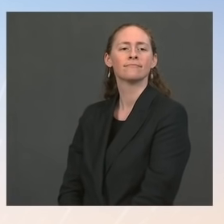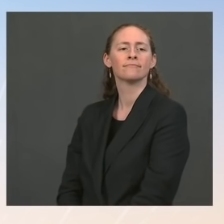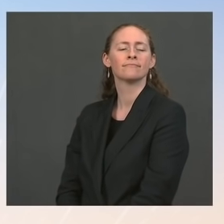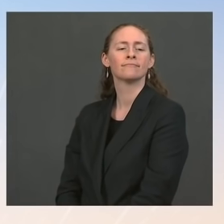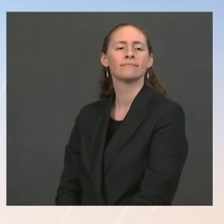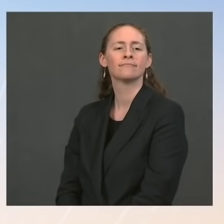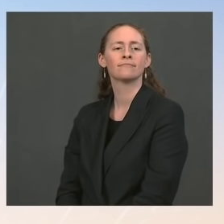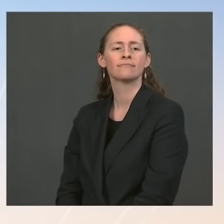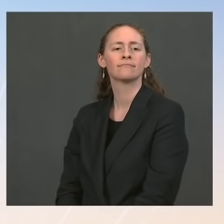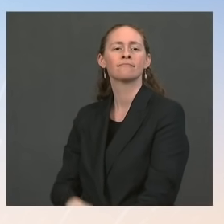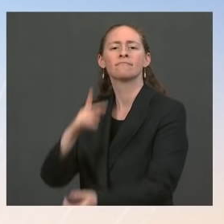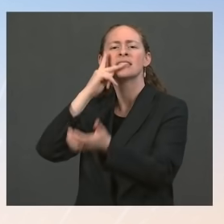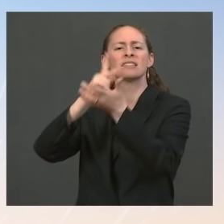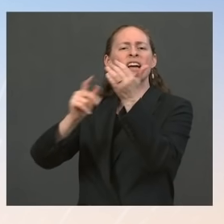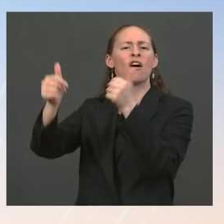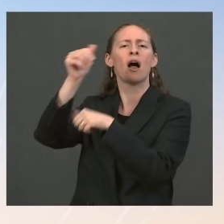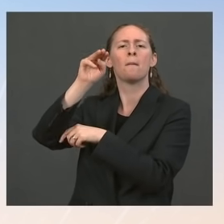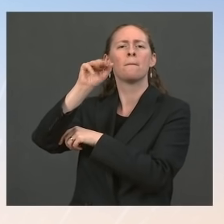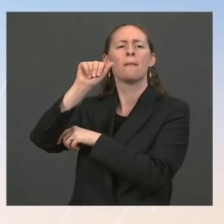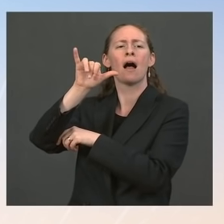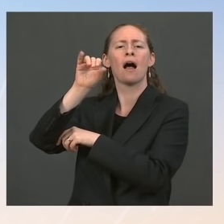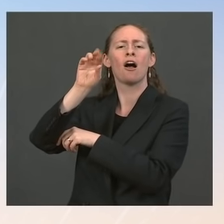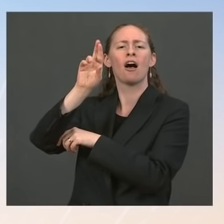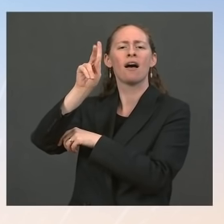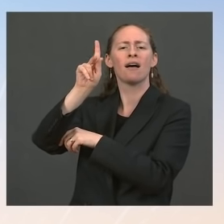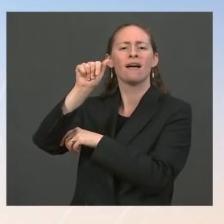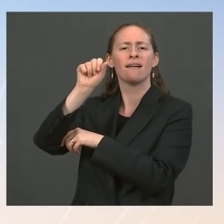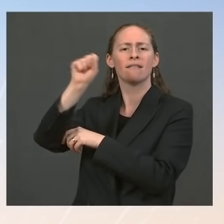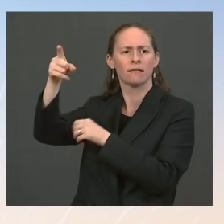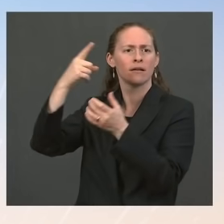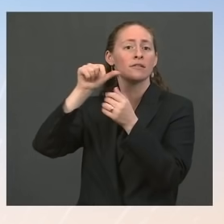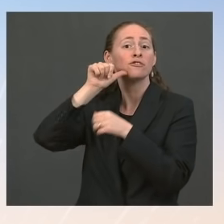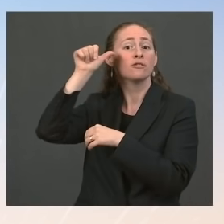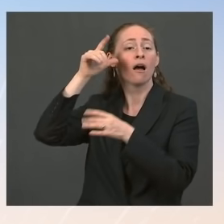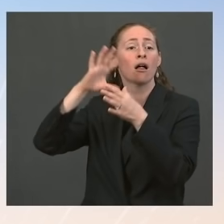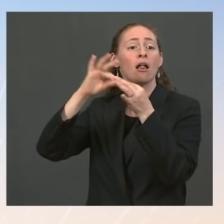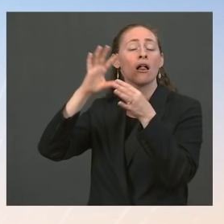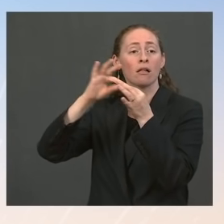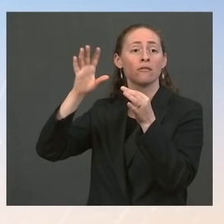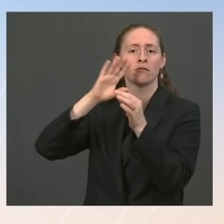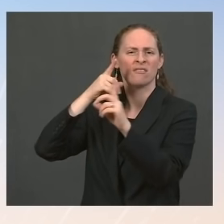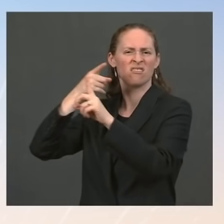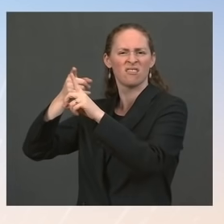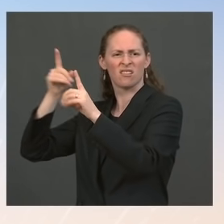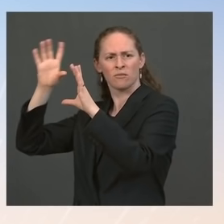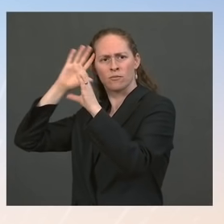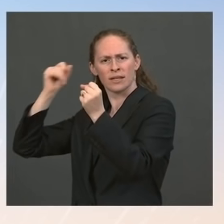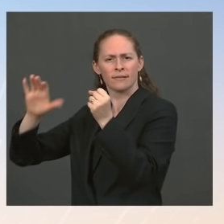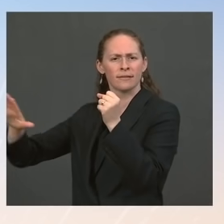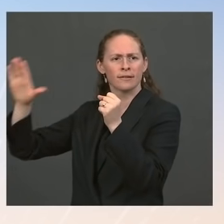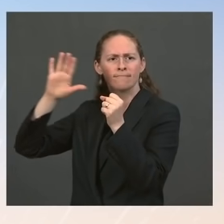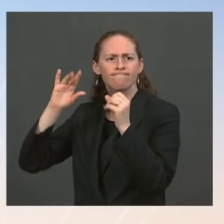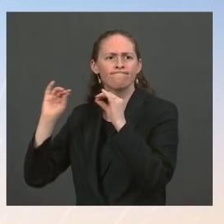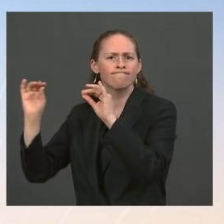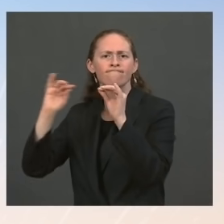He said that the administration is continuing to message to the diaspora community that migrants should not take the journey,